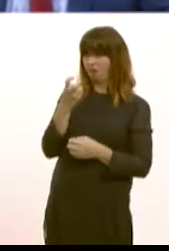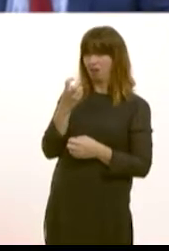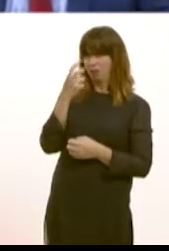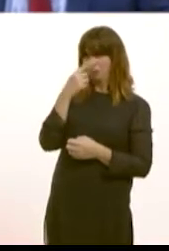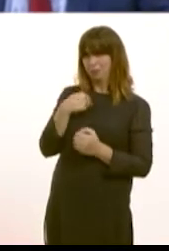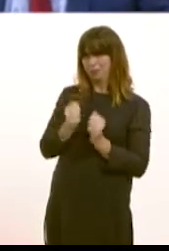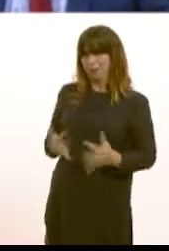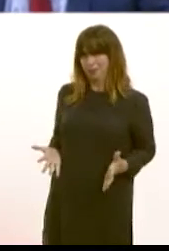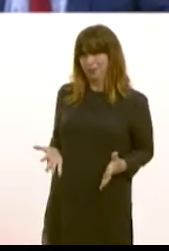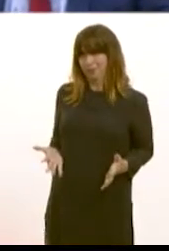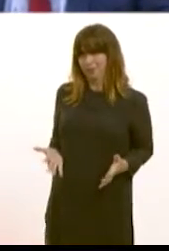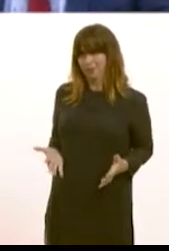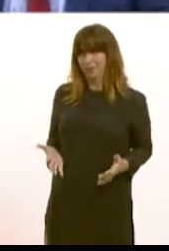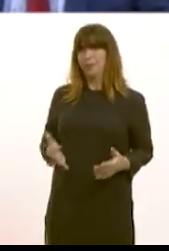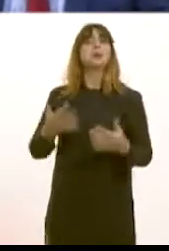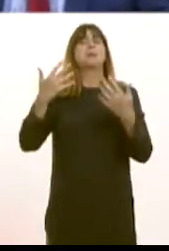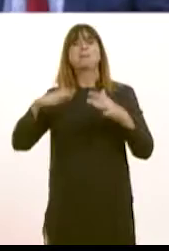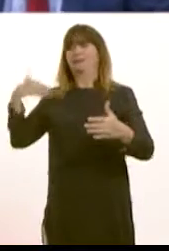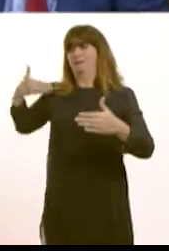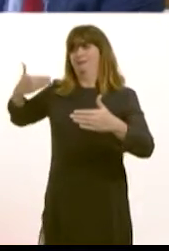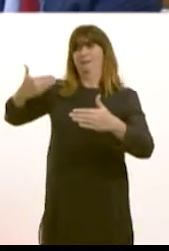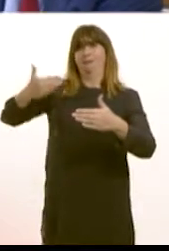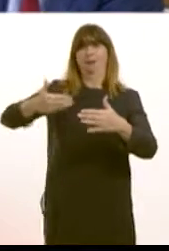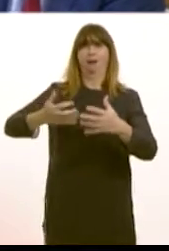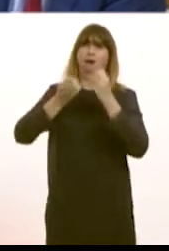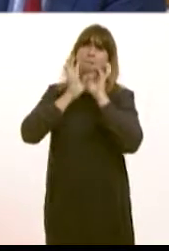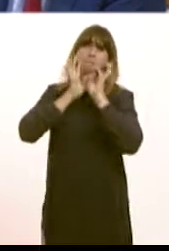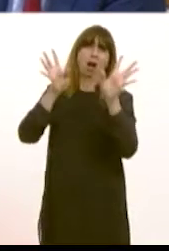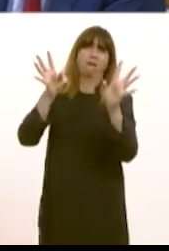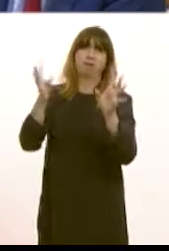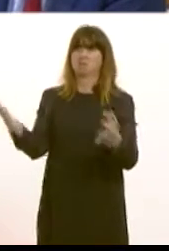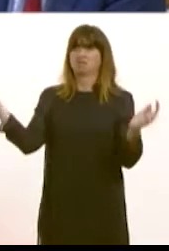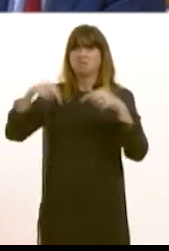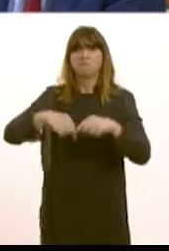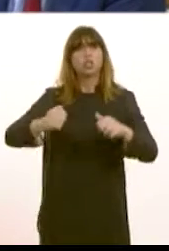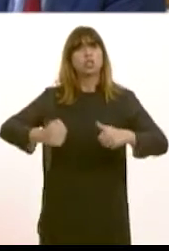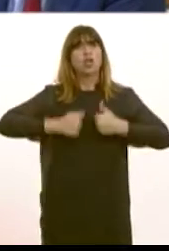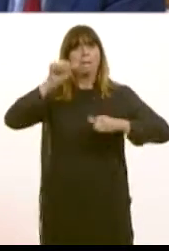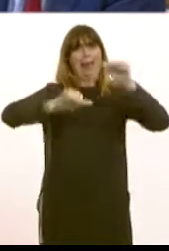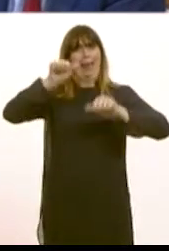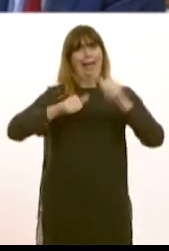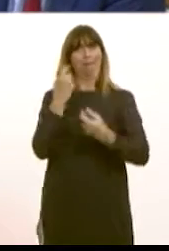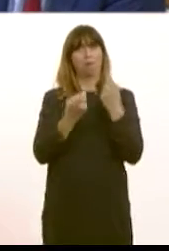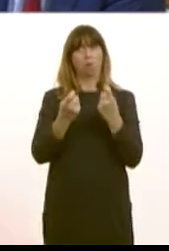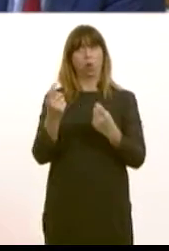For example, weíve been hugely successful over many years in attracting major events to Wales. We have the Champions League final coming next year and the womenís Champions League